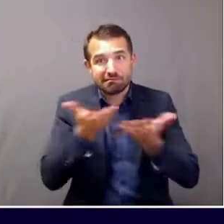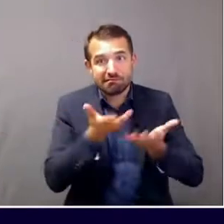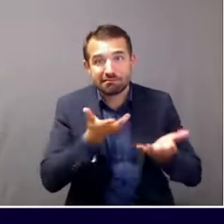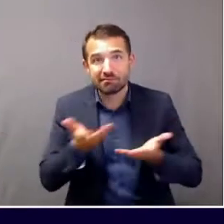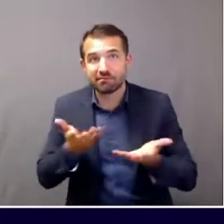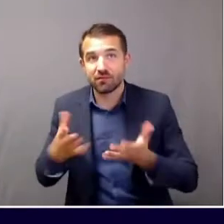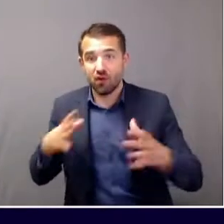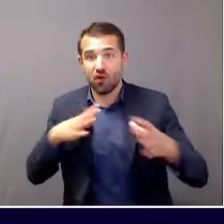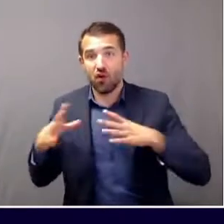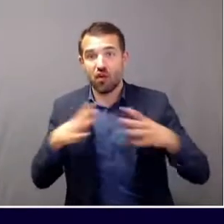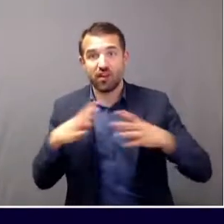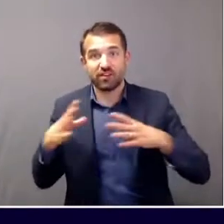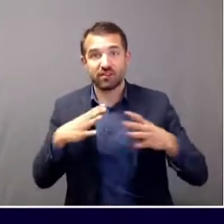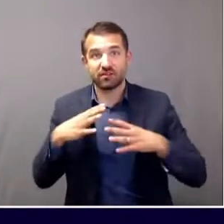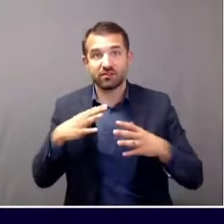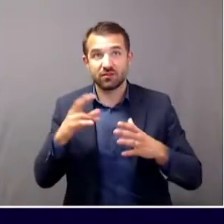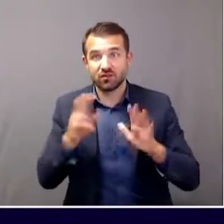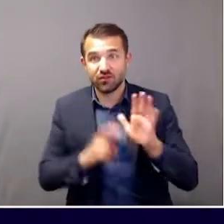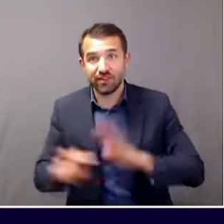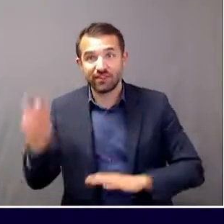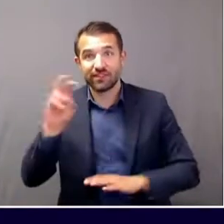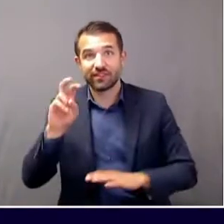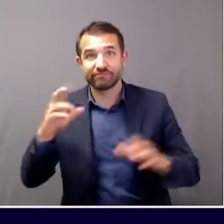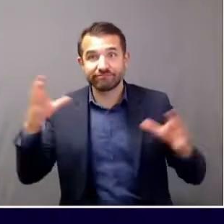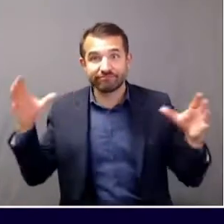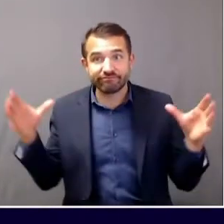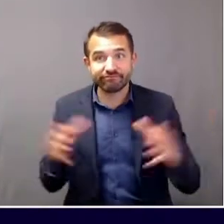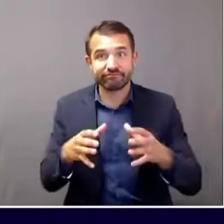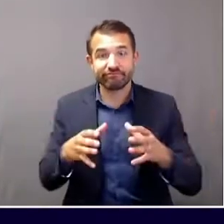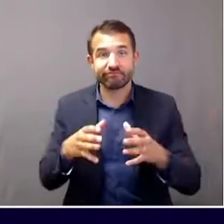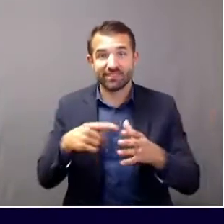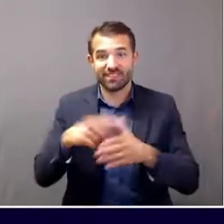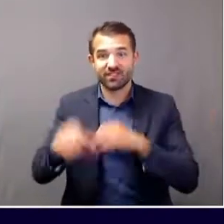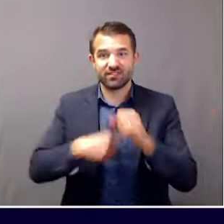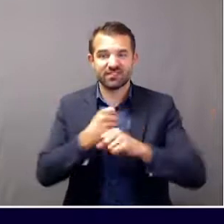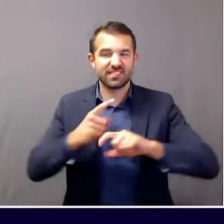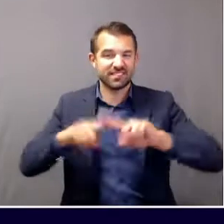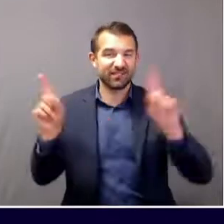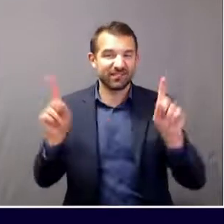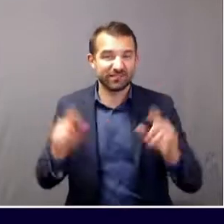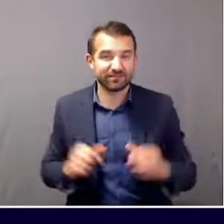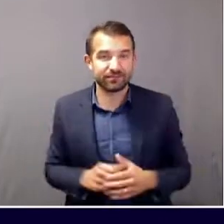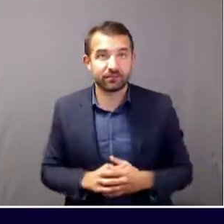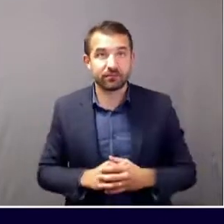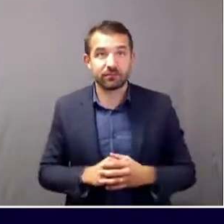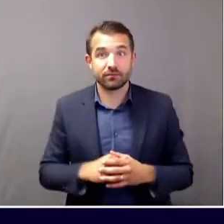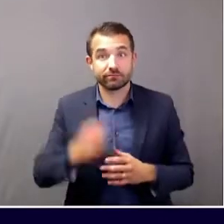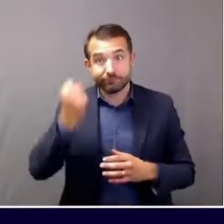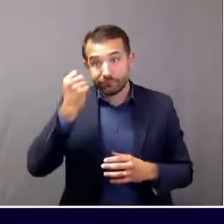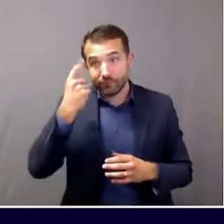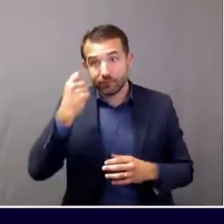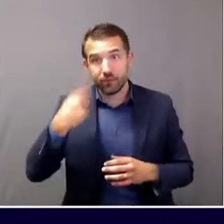and holiday gatherings might not